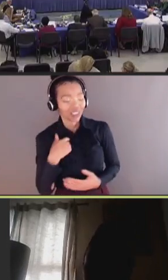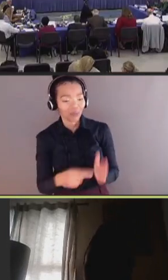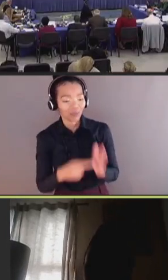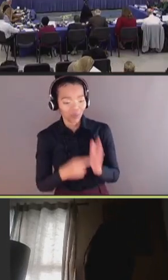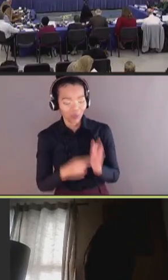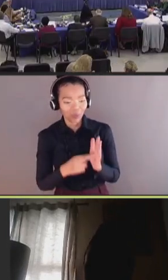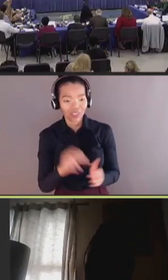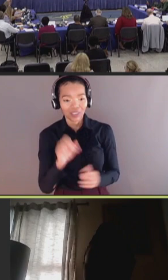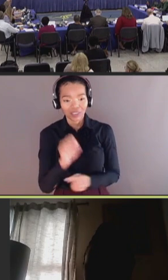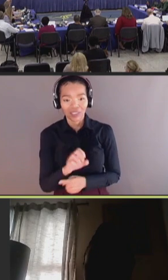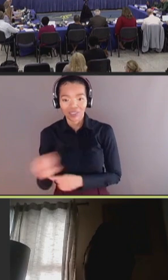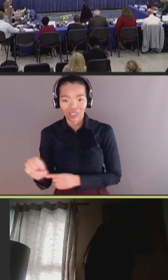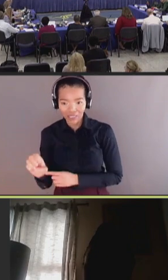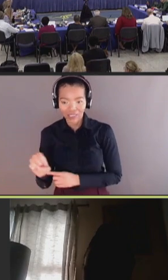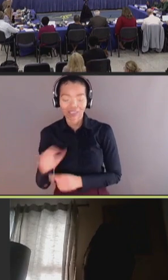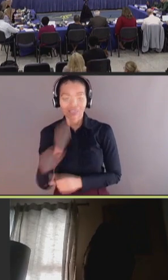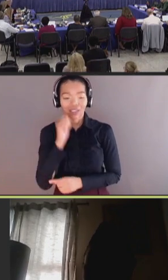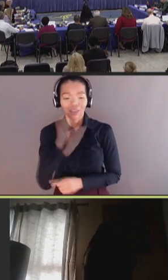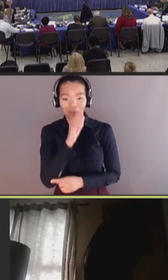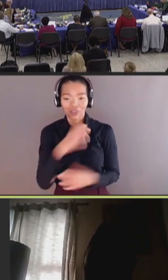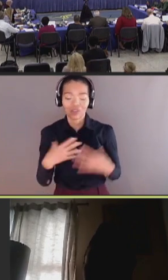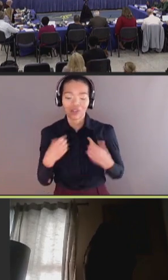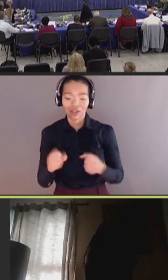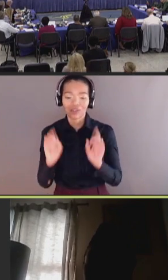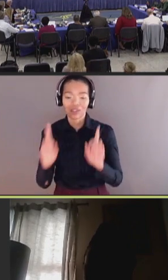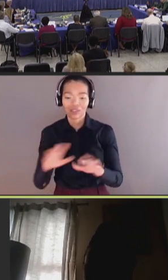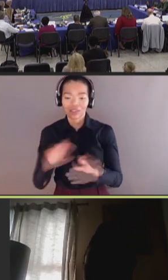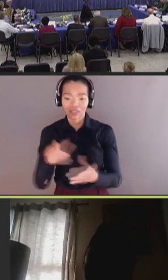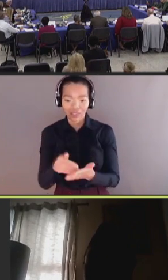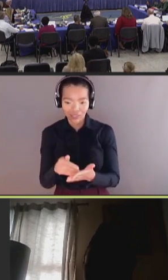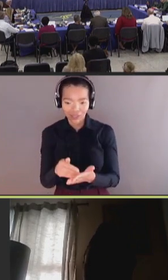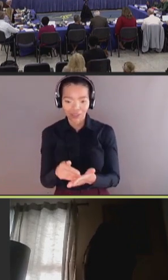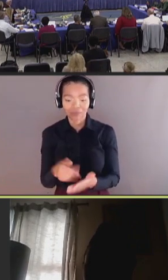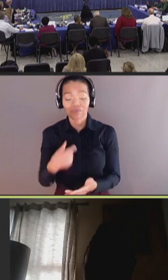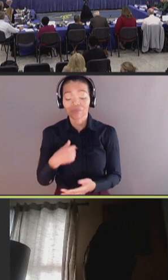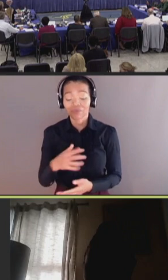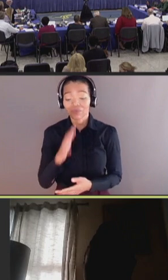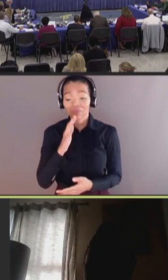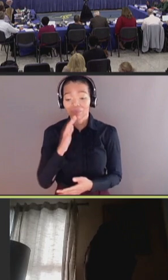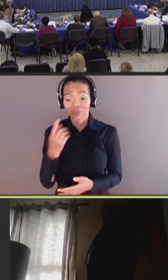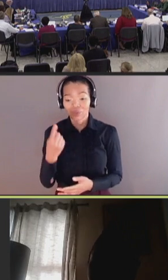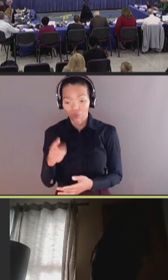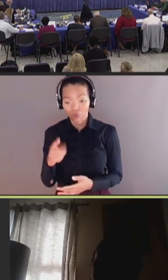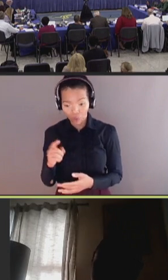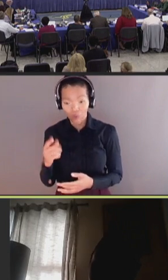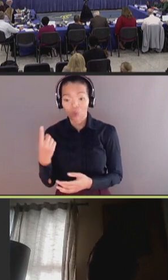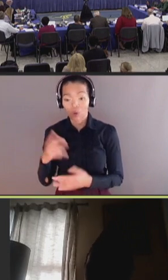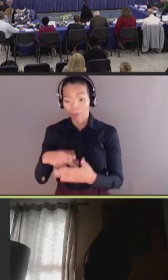Education Center. And I'm speaking on behalf of one of the programs, the Migrant Healthcare